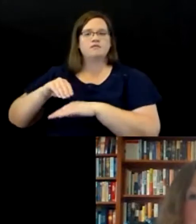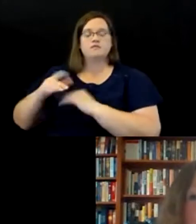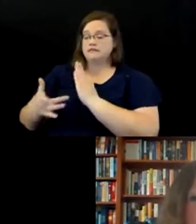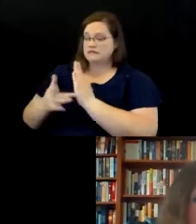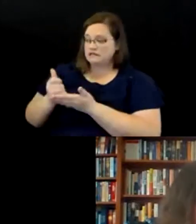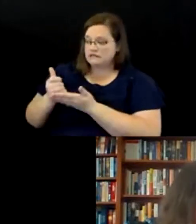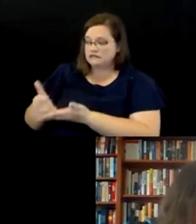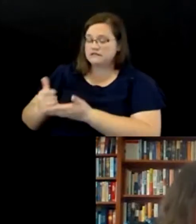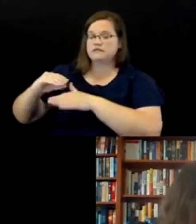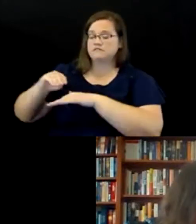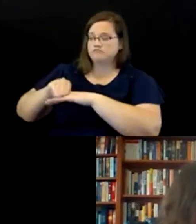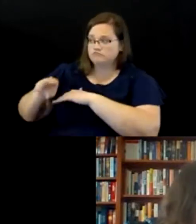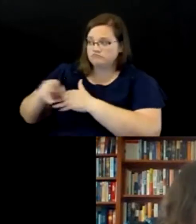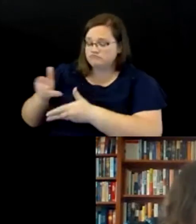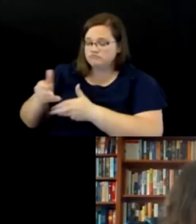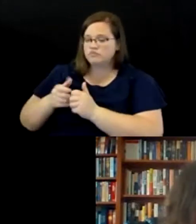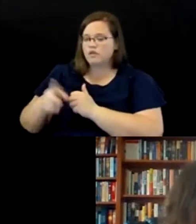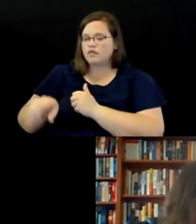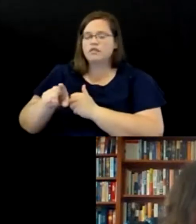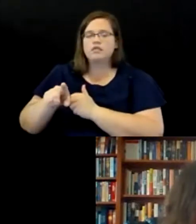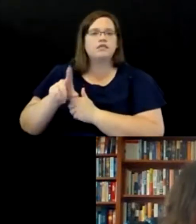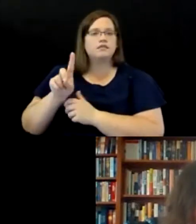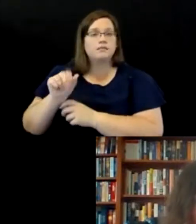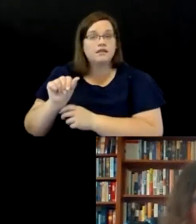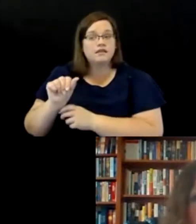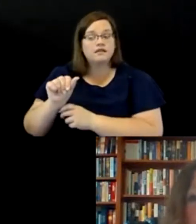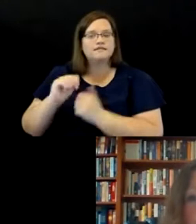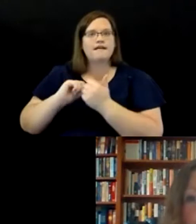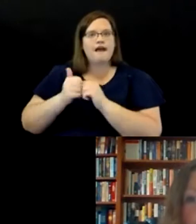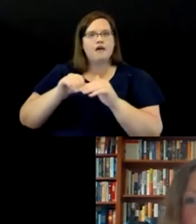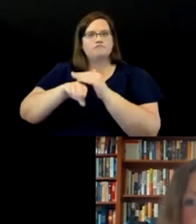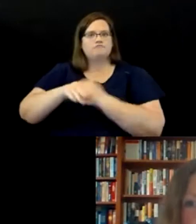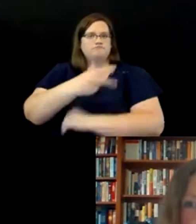Vermonters with disabilities in relation to vaccine access. The DDC